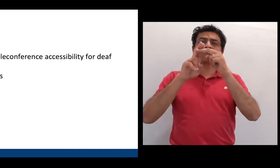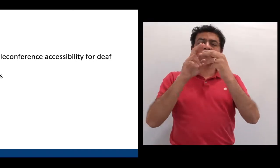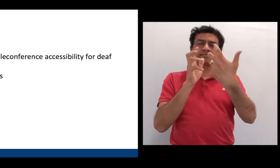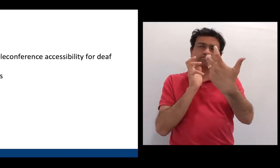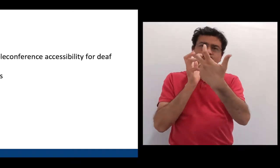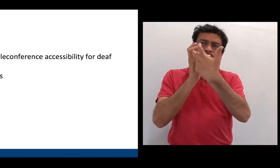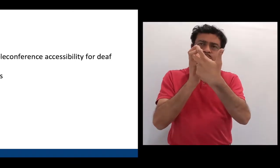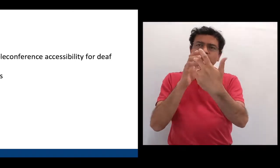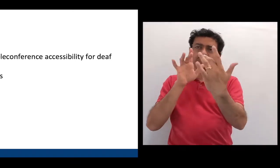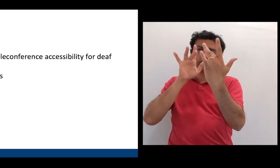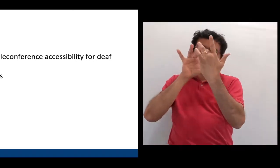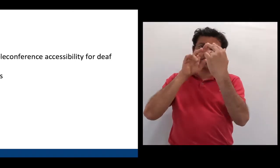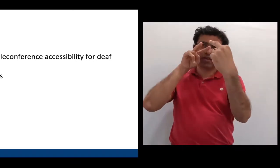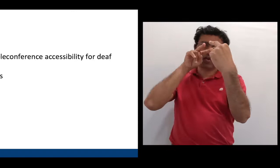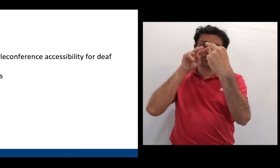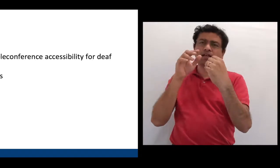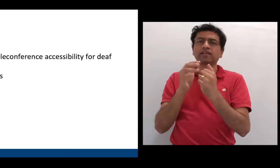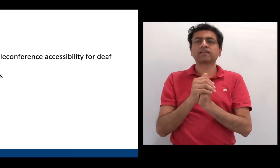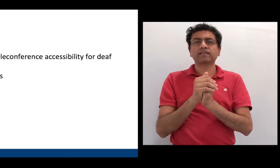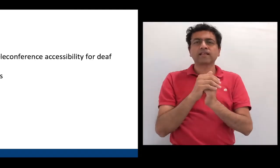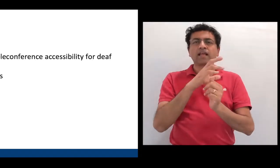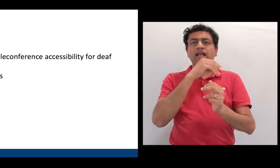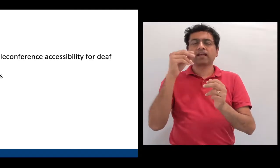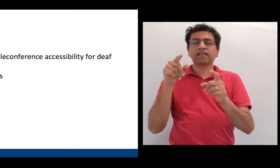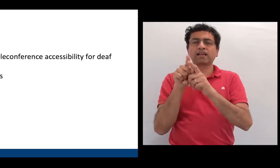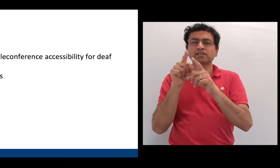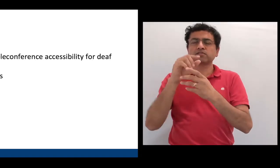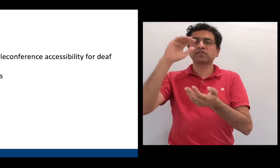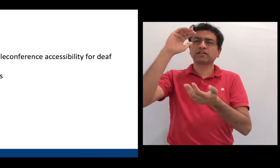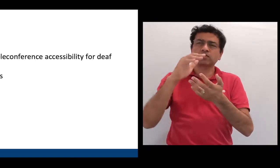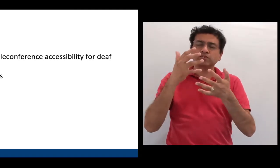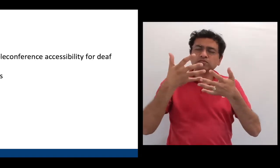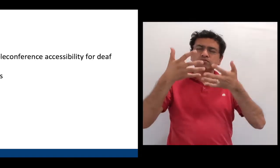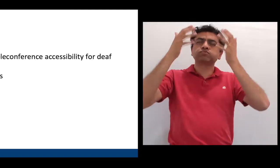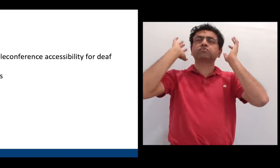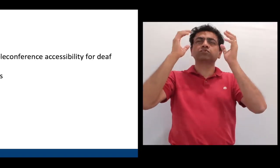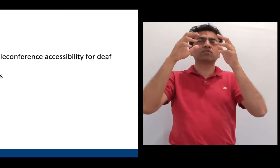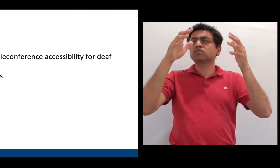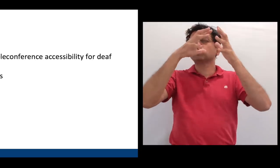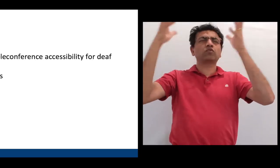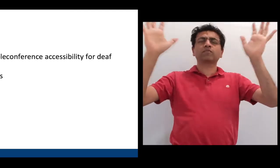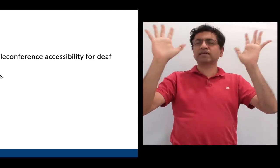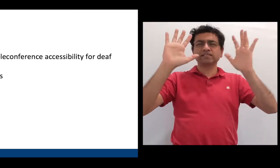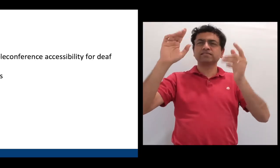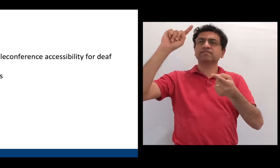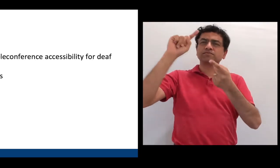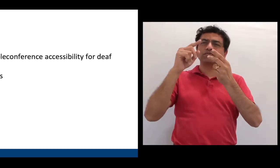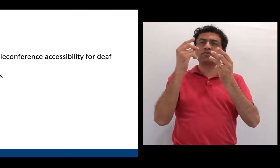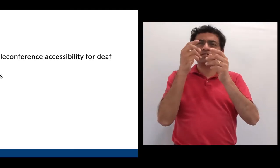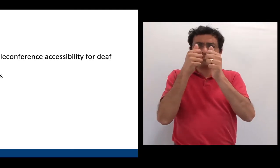increase eye contact, and reduce cognitive overload in trying to track too many things at the same time.